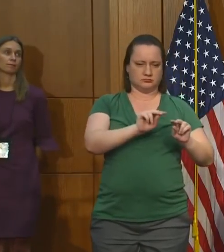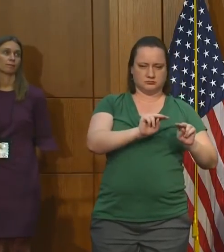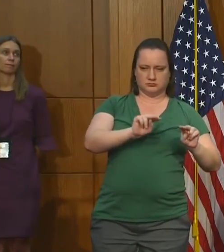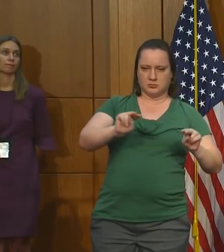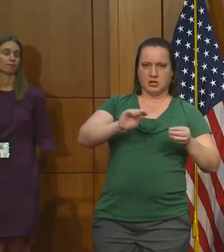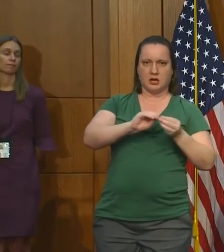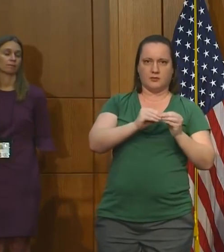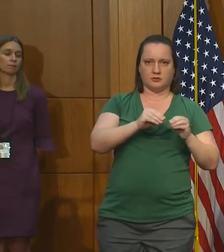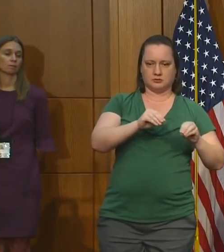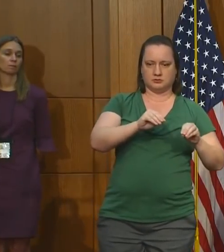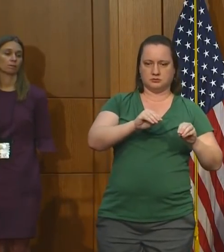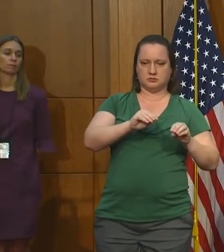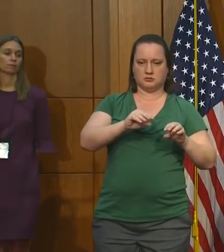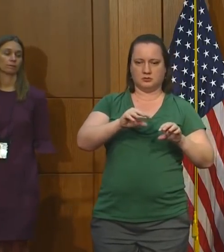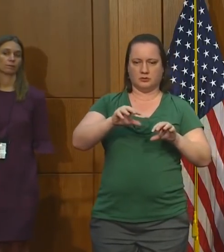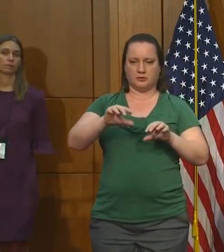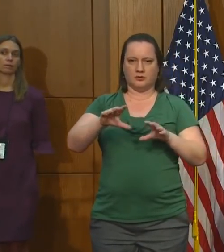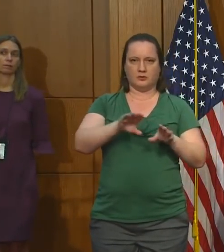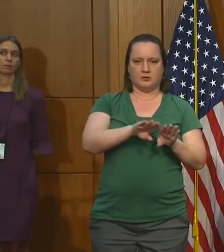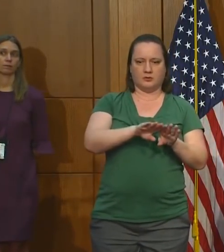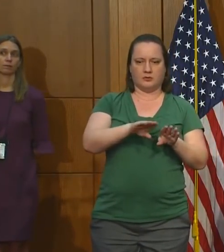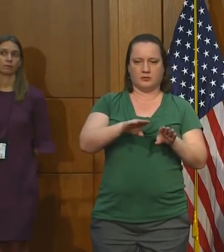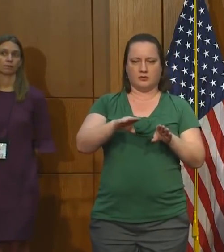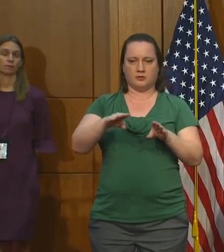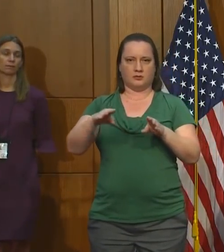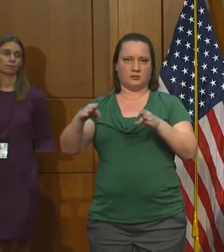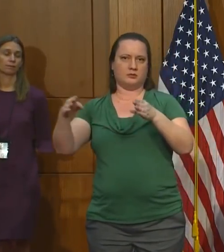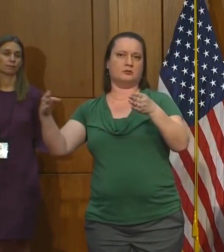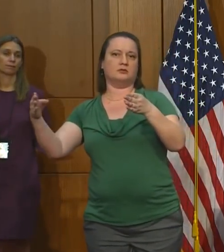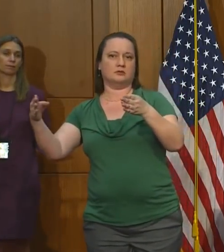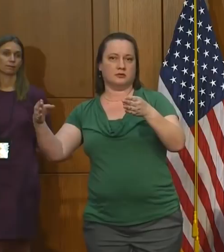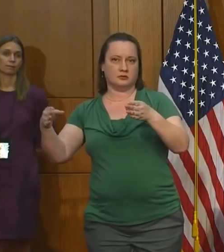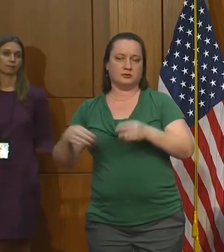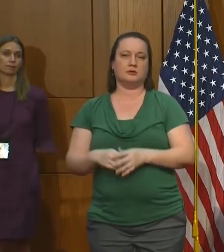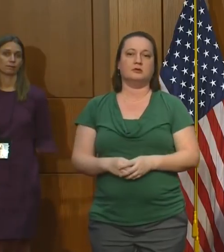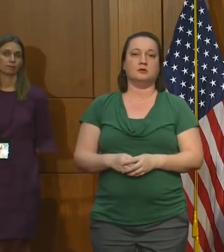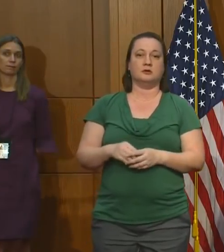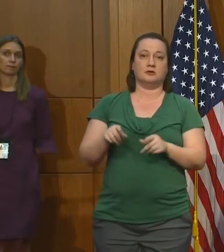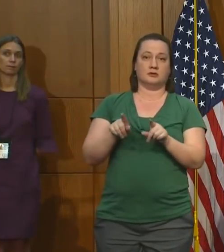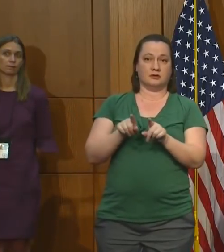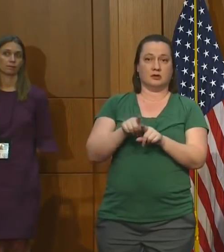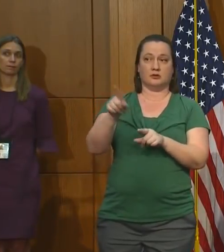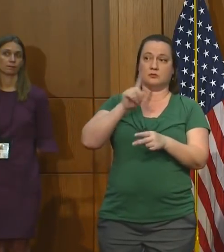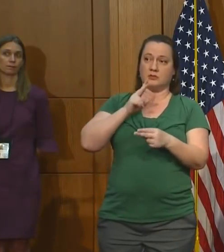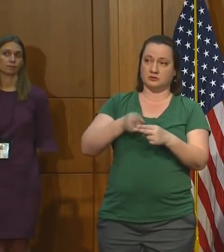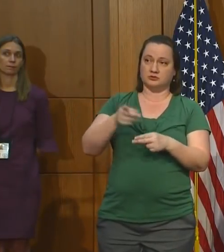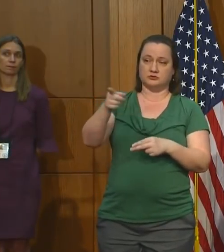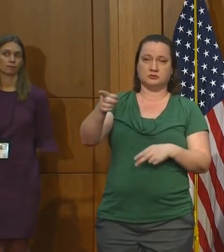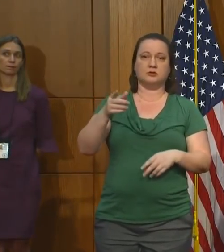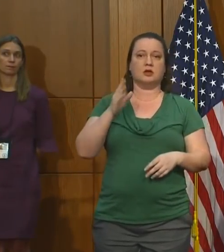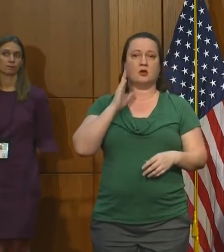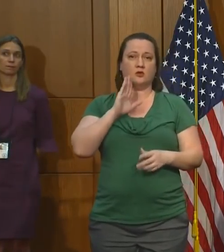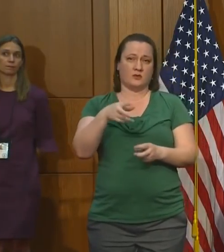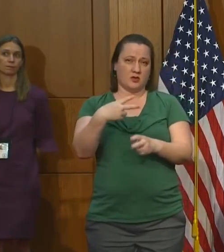AND WE'RE JUST TURNING THE INTENSITY AS WE AND AS THE NUMBER WILL. ALLOW AND SO